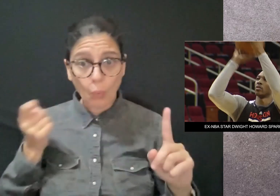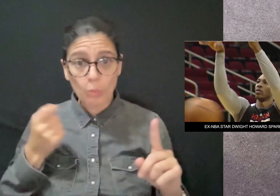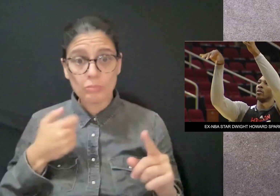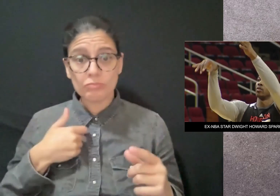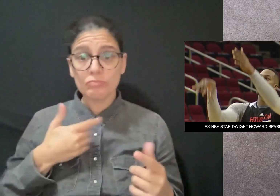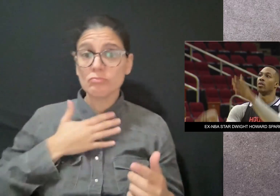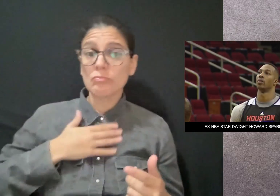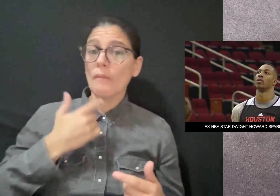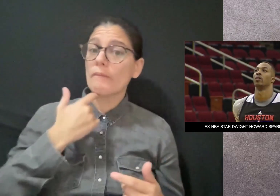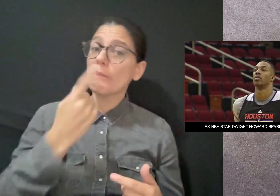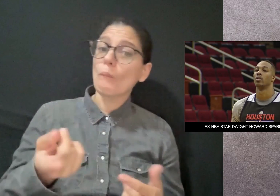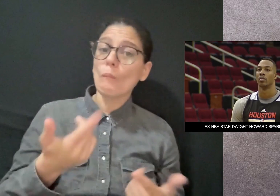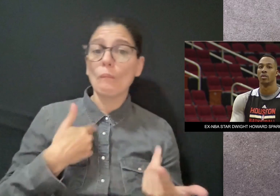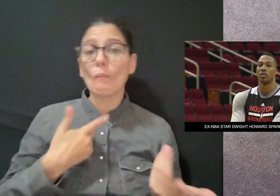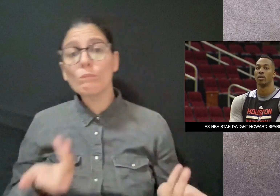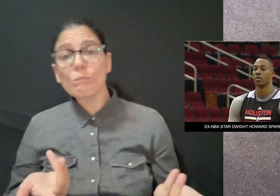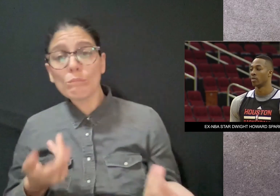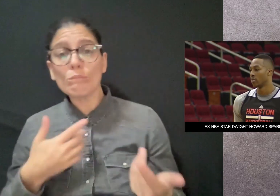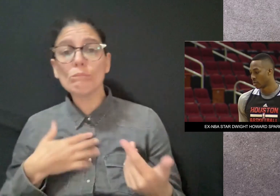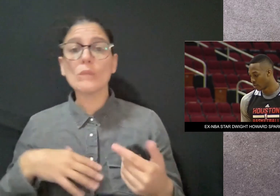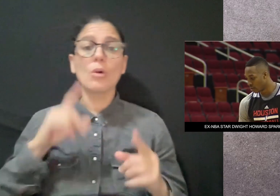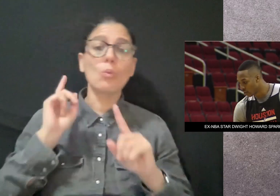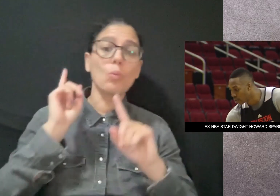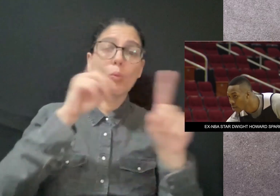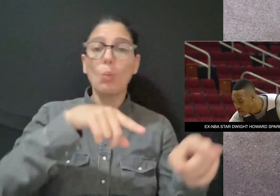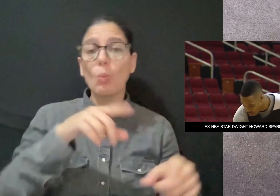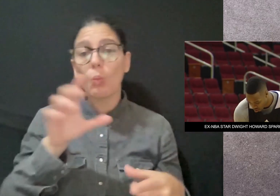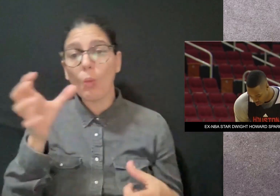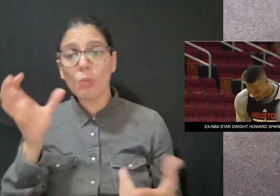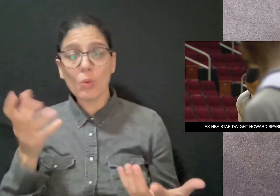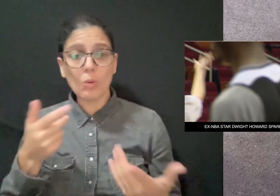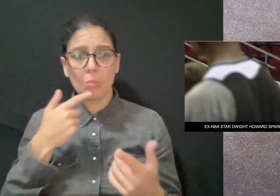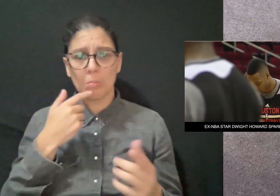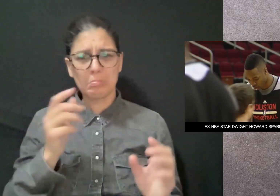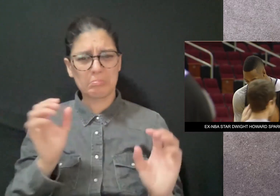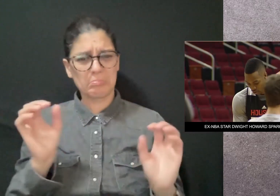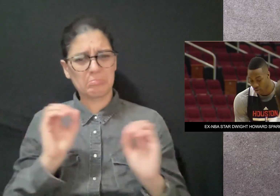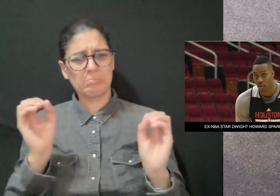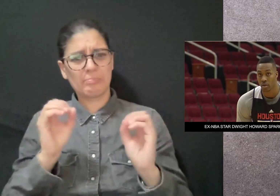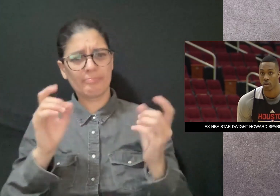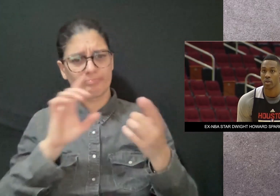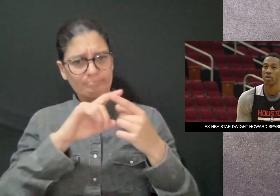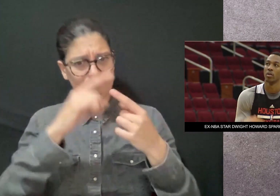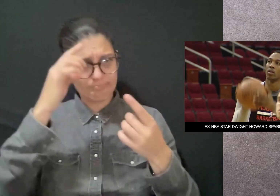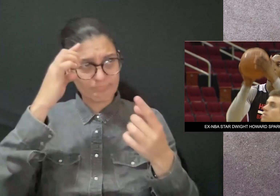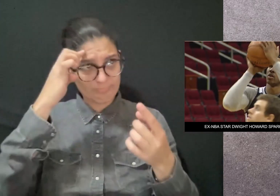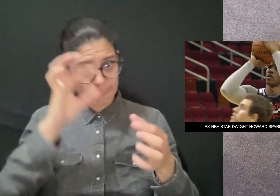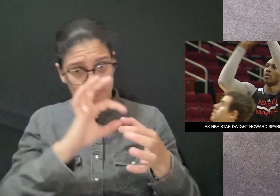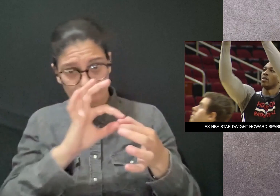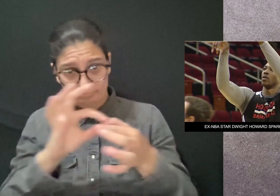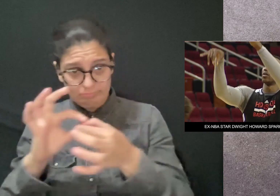he said where I'm from if I say I want to go to the country it does not mean that place